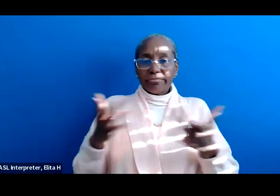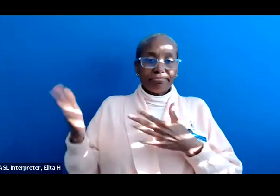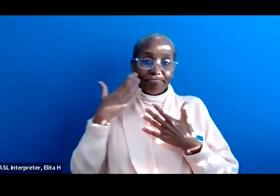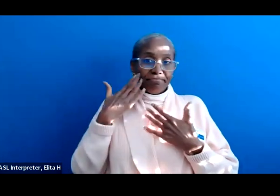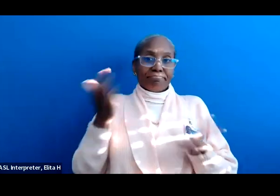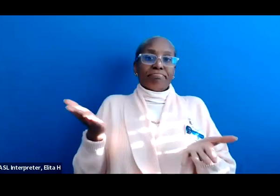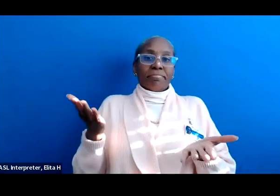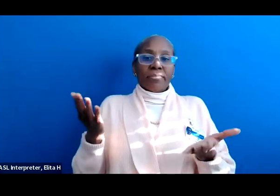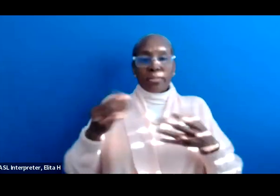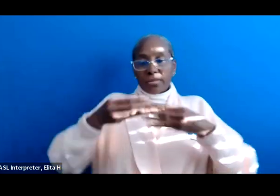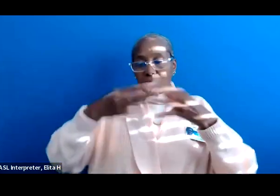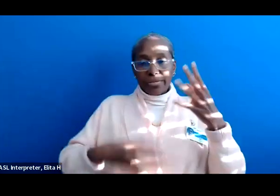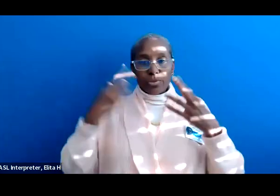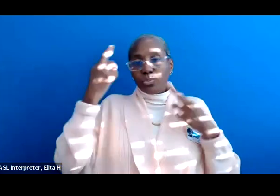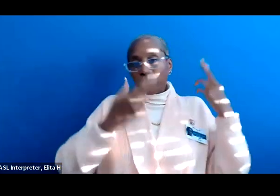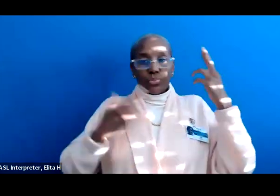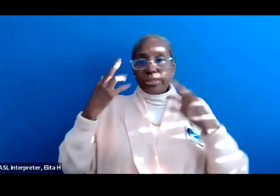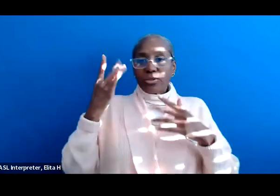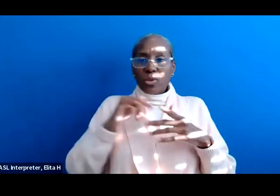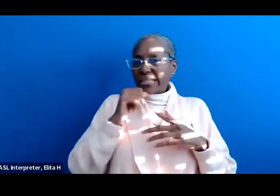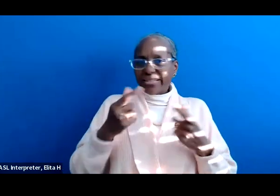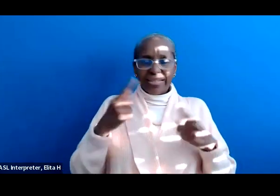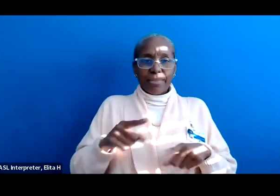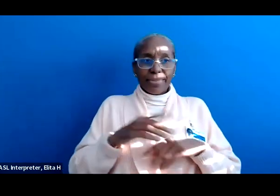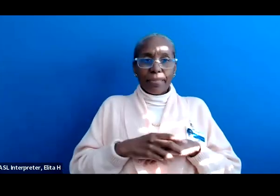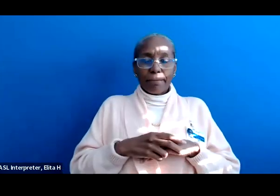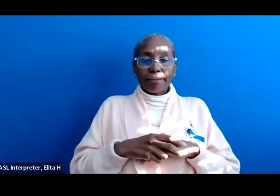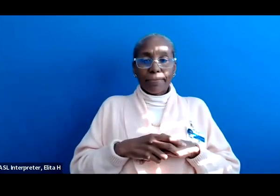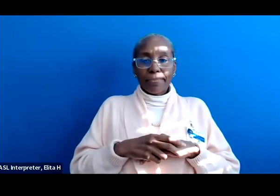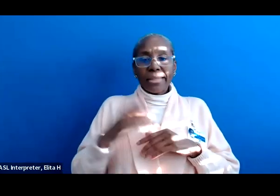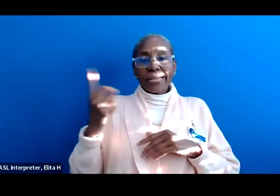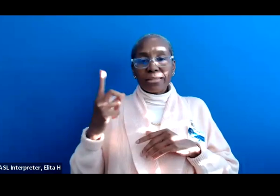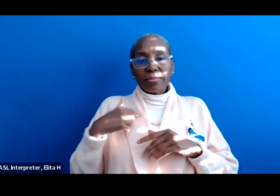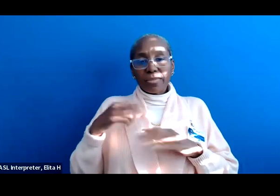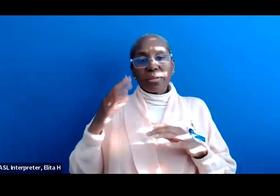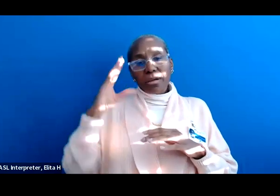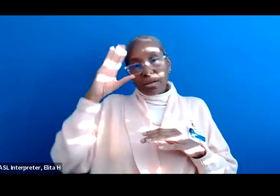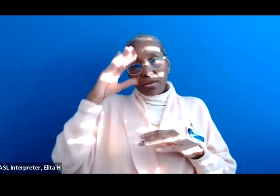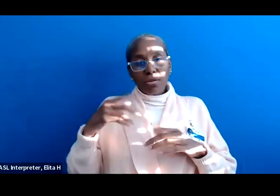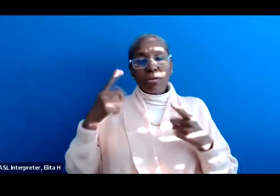There’s 1,001 reasons why it doesn't happen. But this is something I do know that happens to a lot of